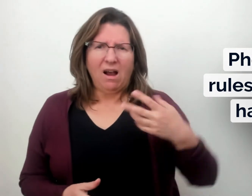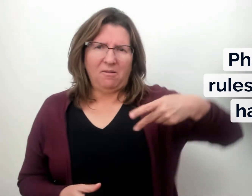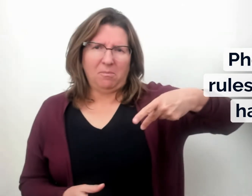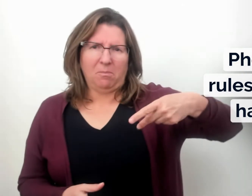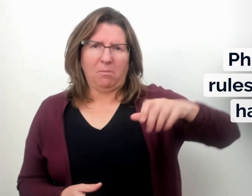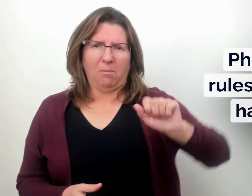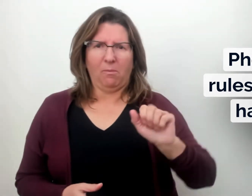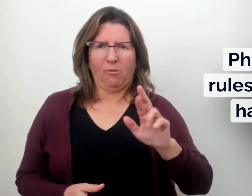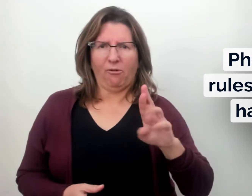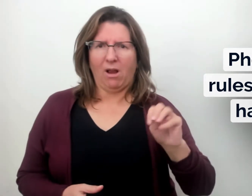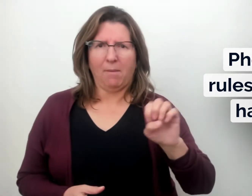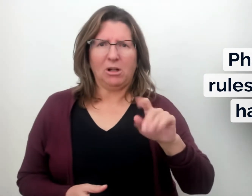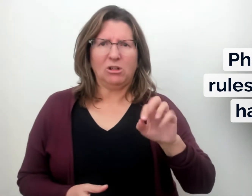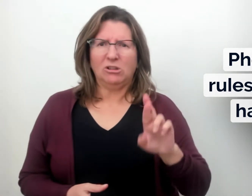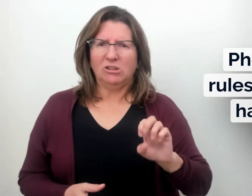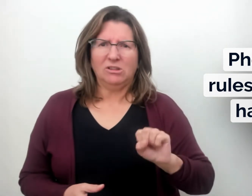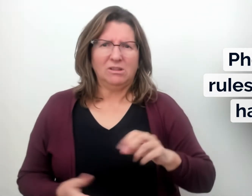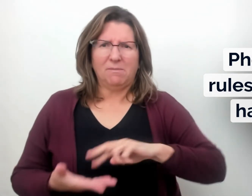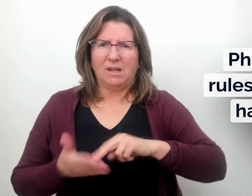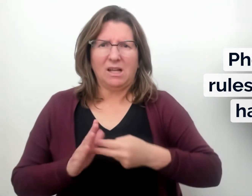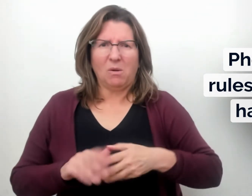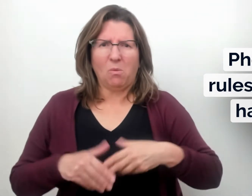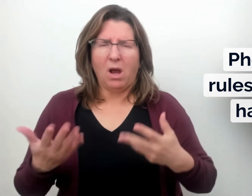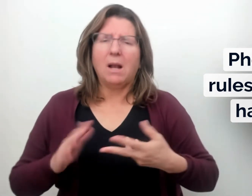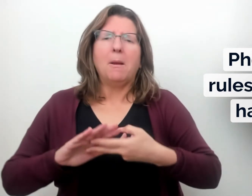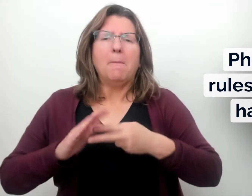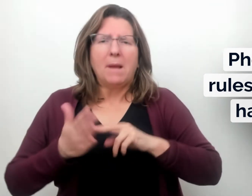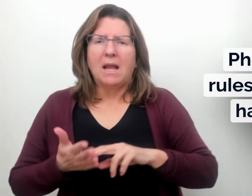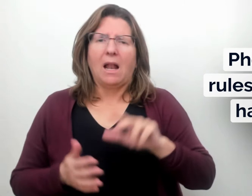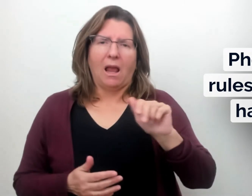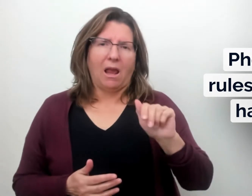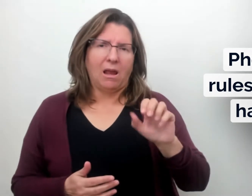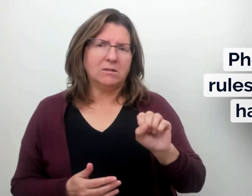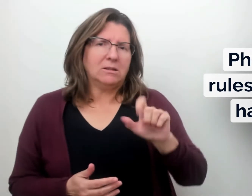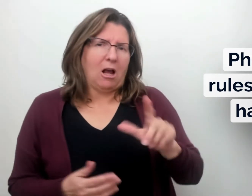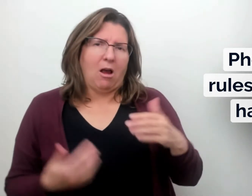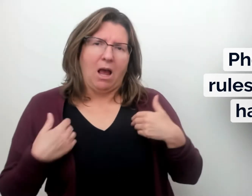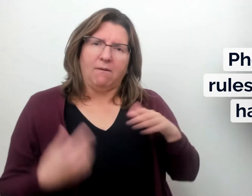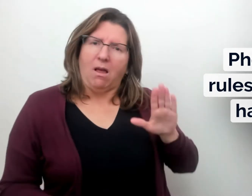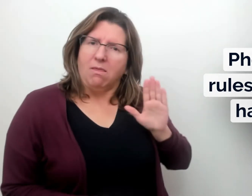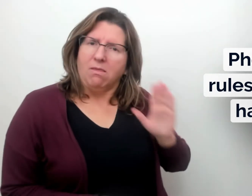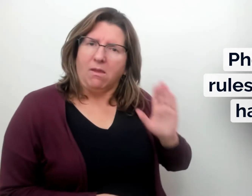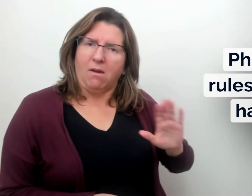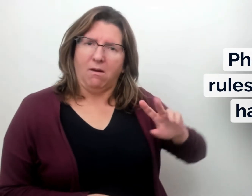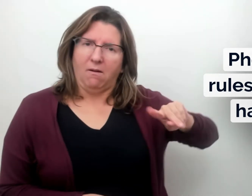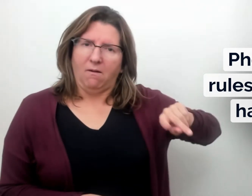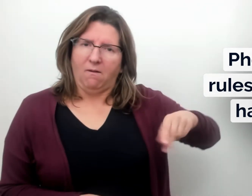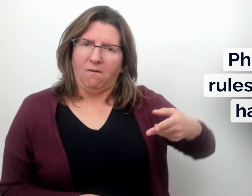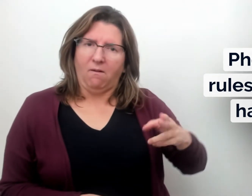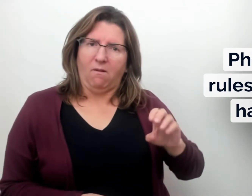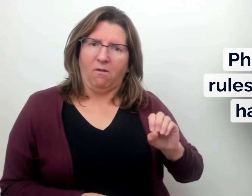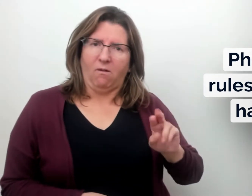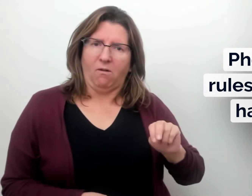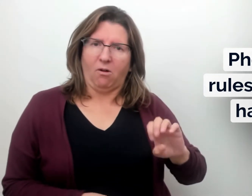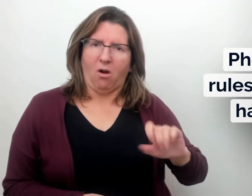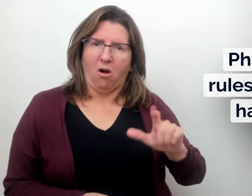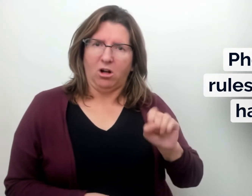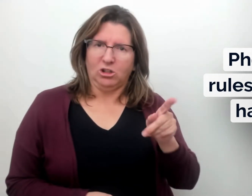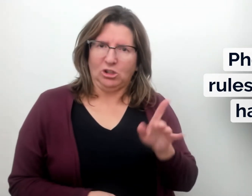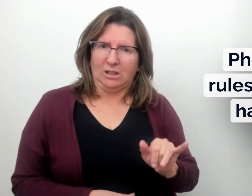The five parameters refer to the ASL phonological rules regarding handshapes.